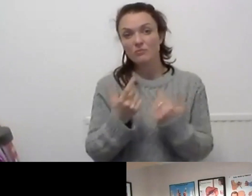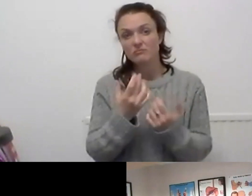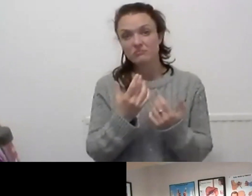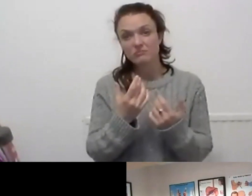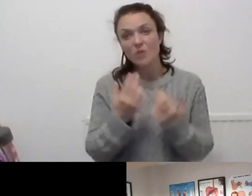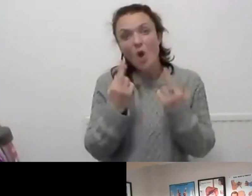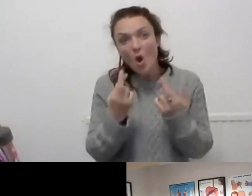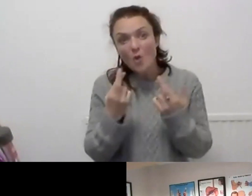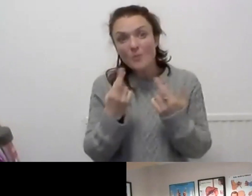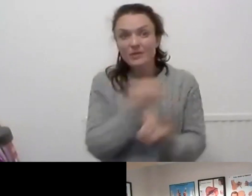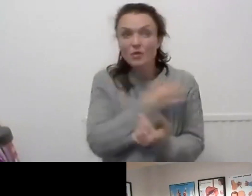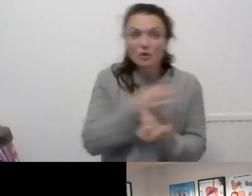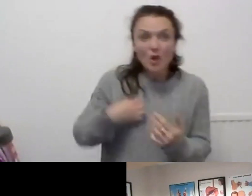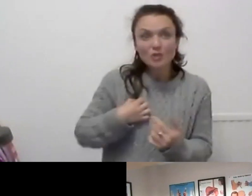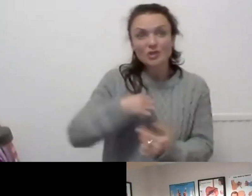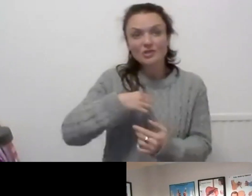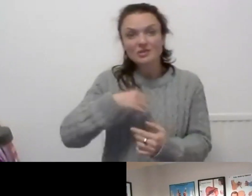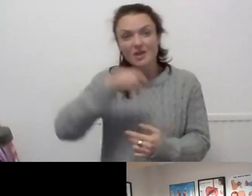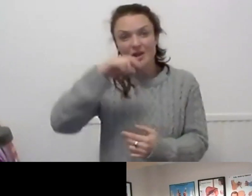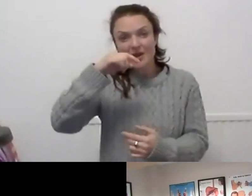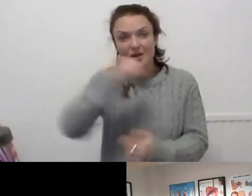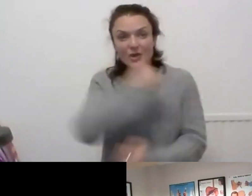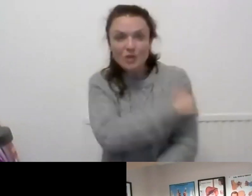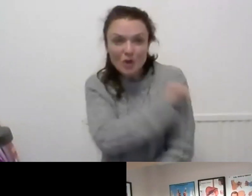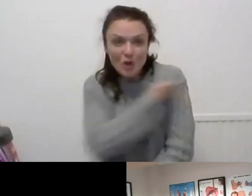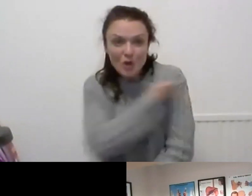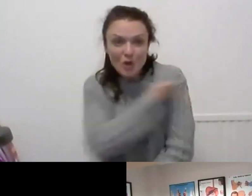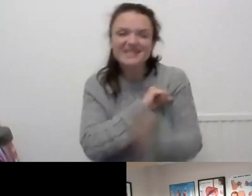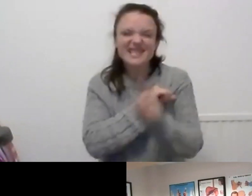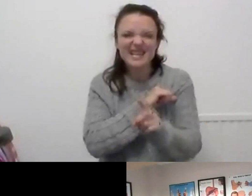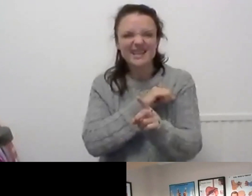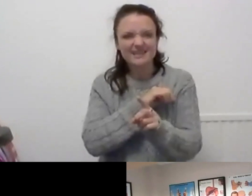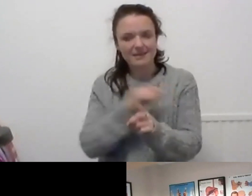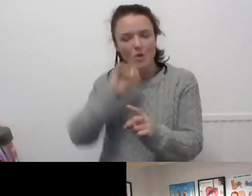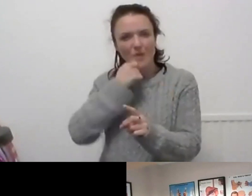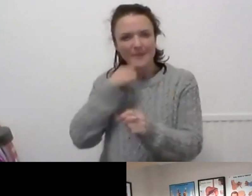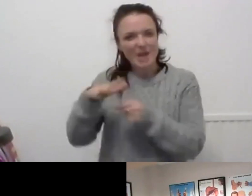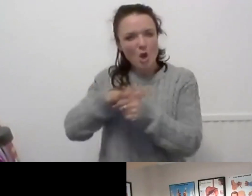make this local to you will enable you to access the vaccine, as and when it's your turn towards